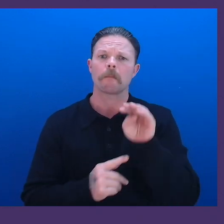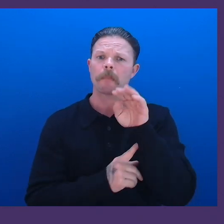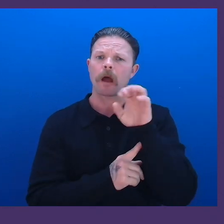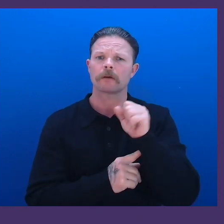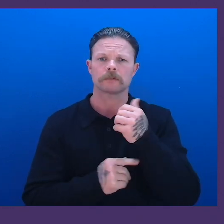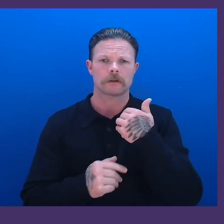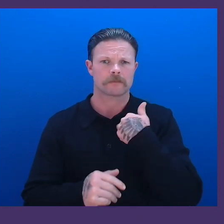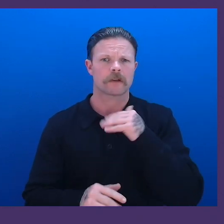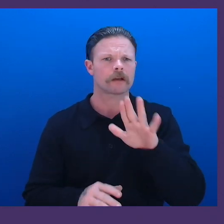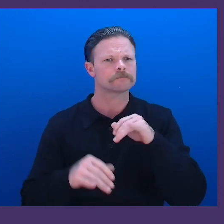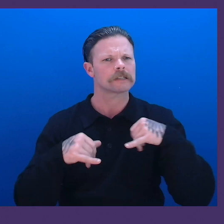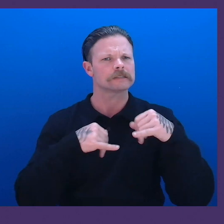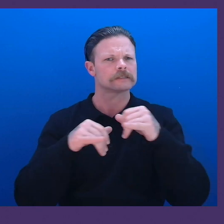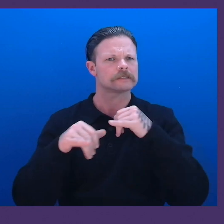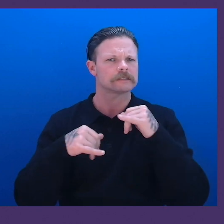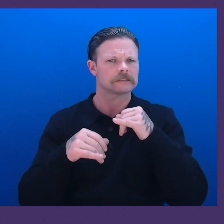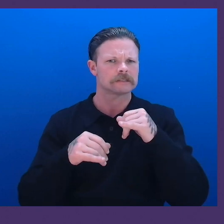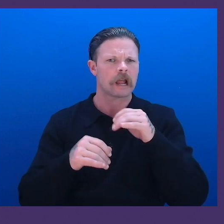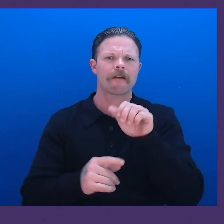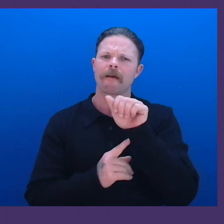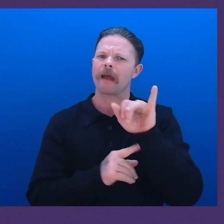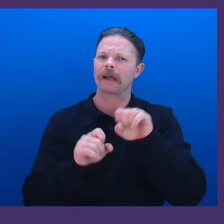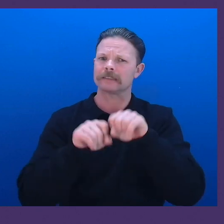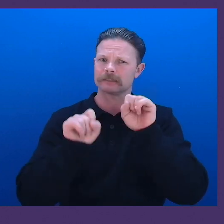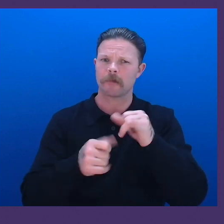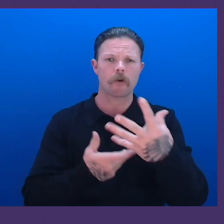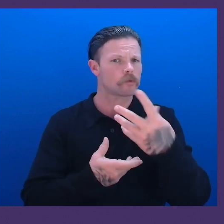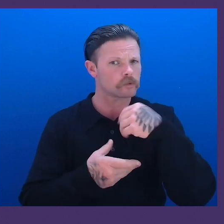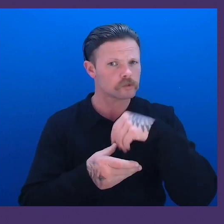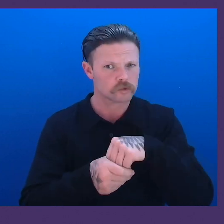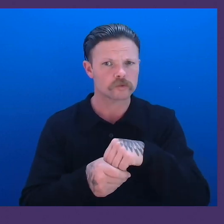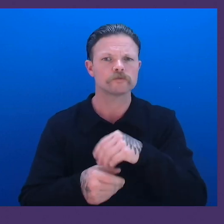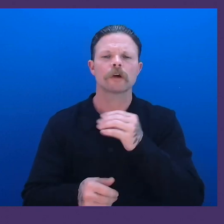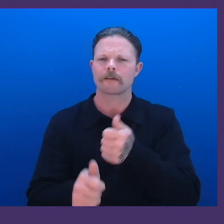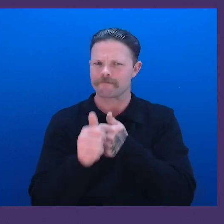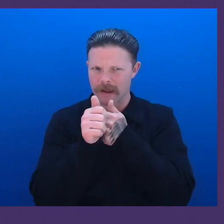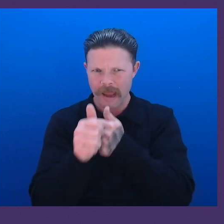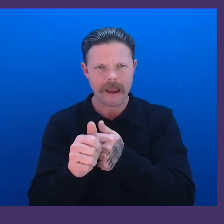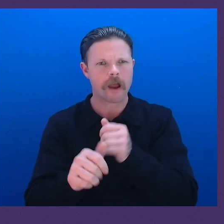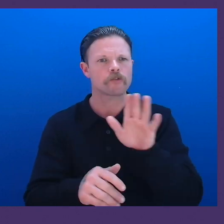and adhere to accessibility guidelines, which are set in Microsoft Accessibility Standard.